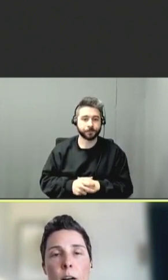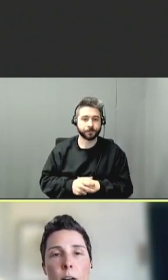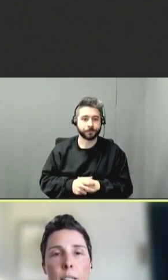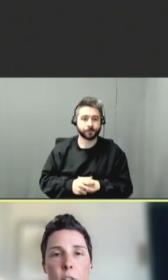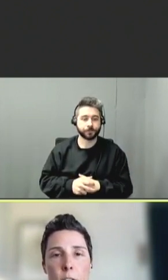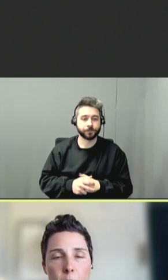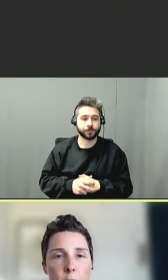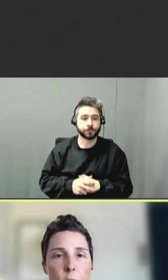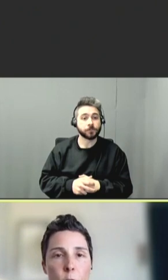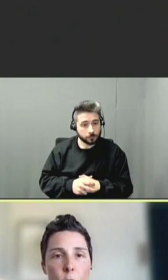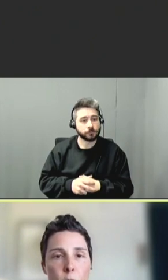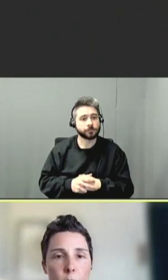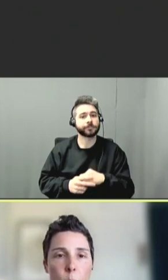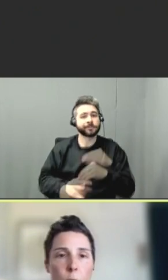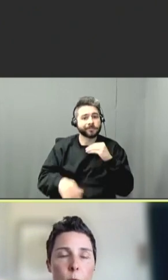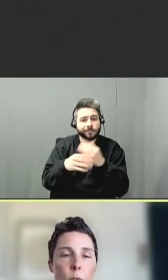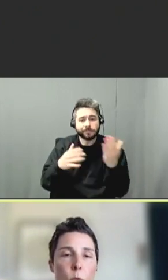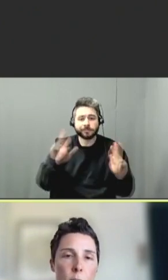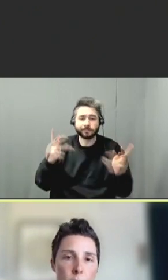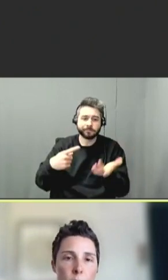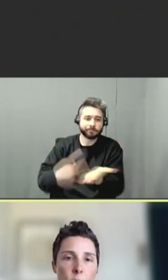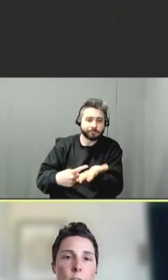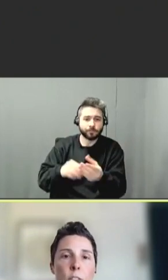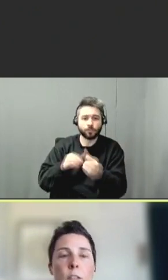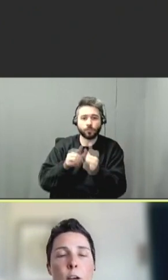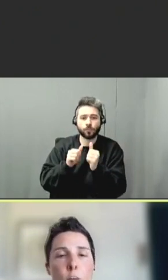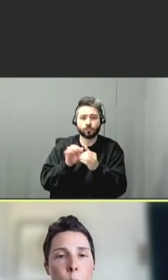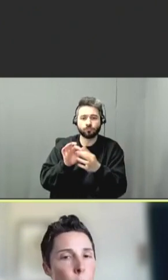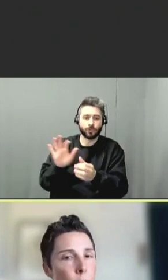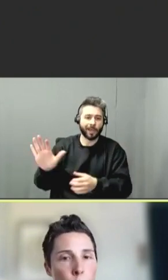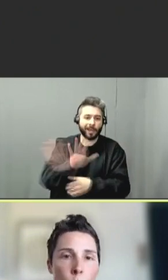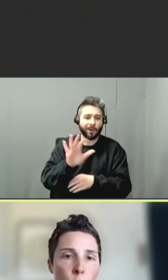Additional things that folx talked about with their organizations, number one,